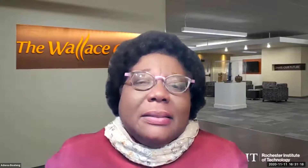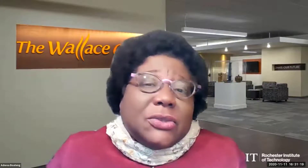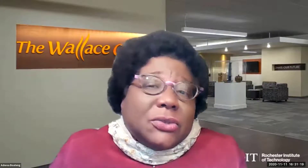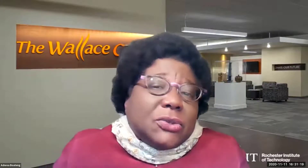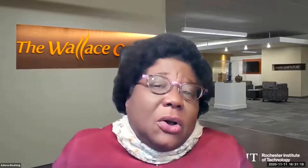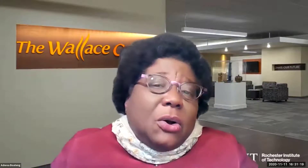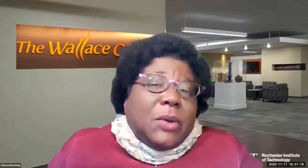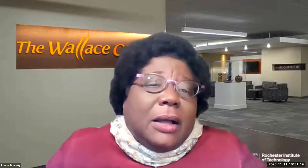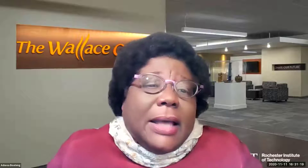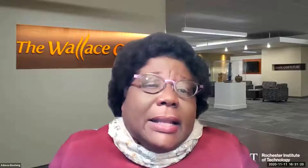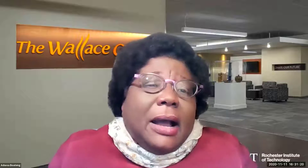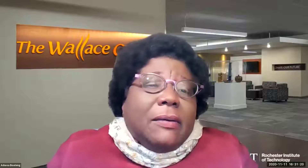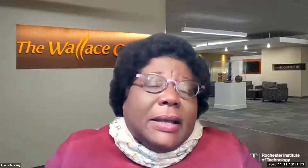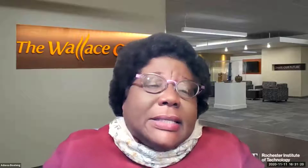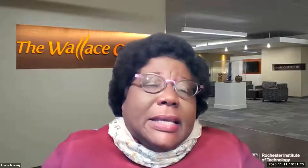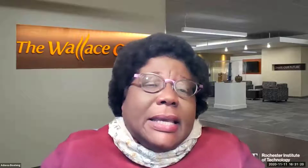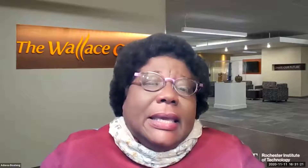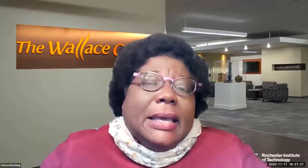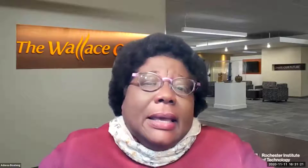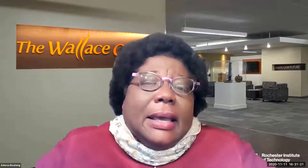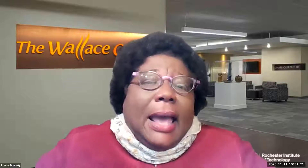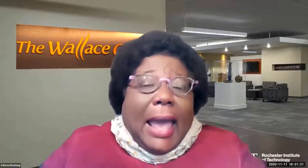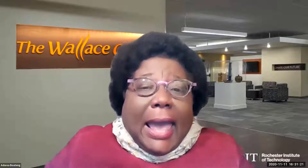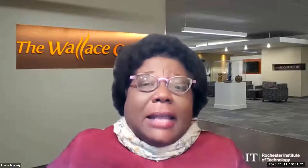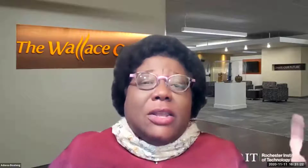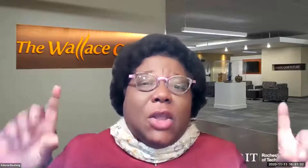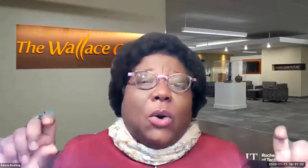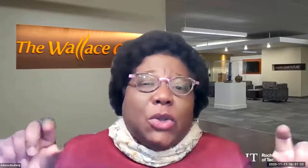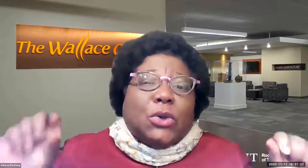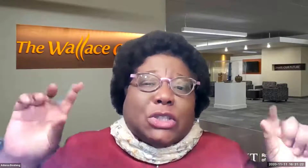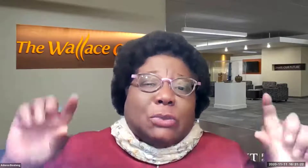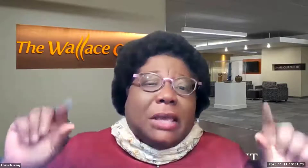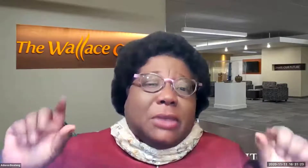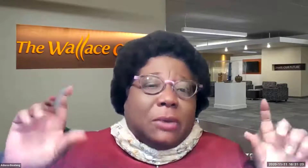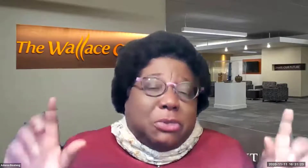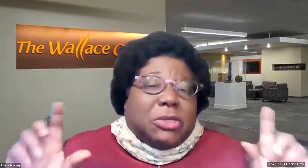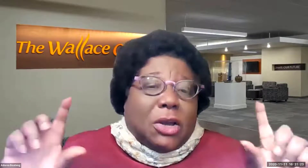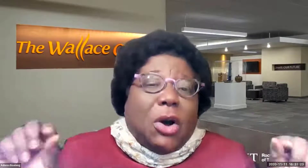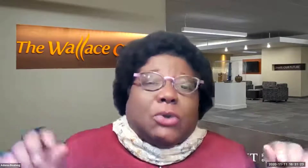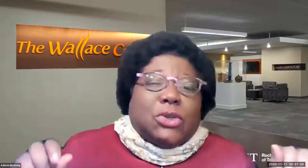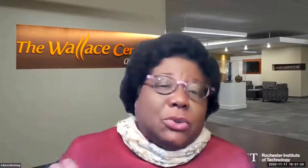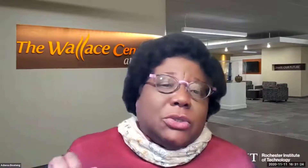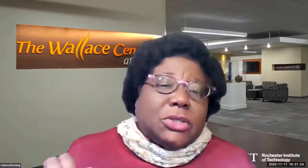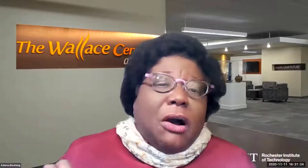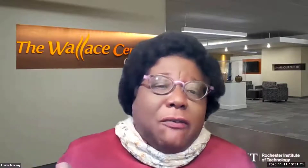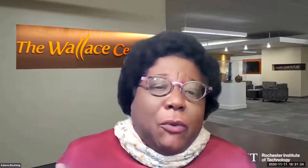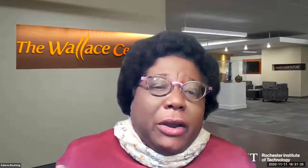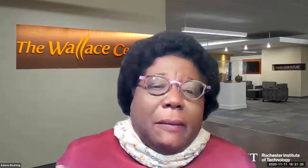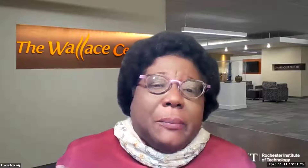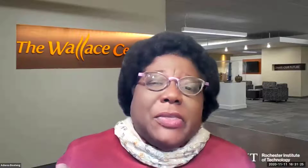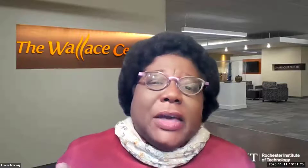Adwoa Boateng: So, alrighty and know used to be the the go to software. But then now so Terrell and Mendeley and now the Go To